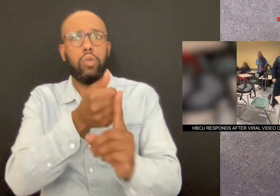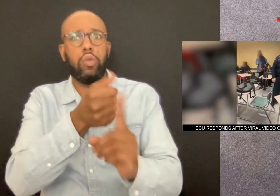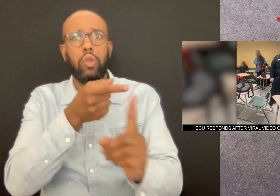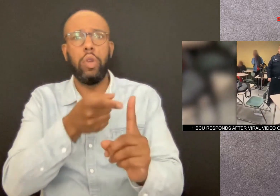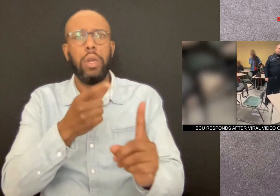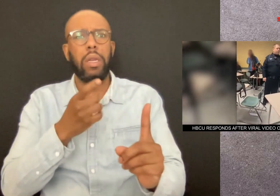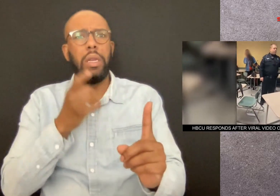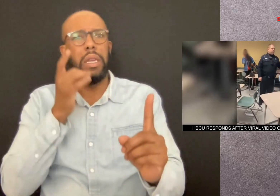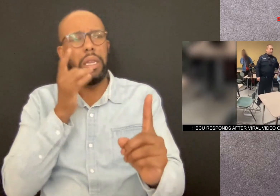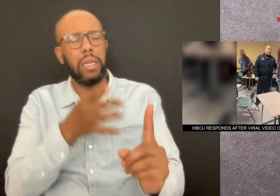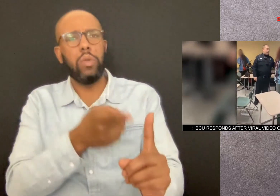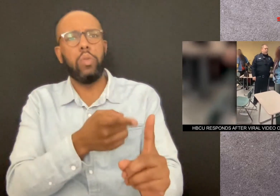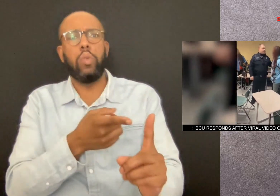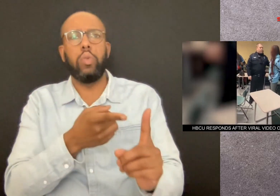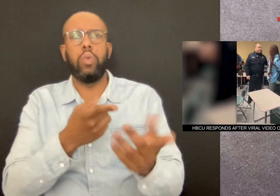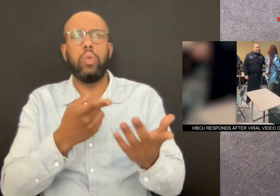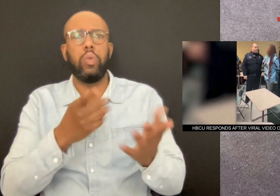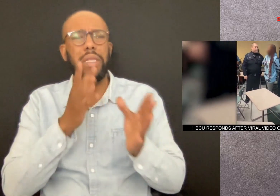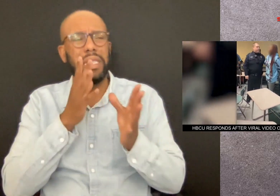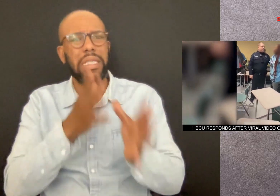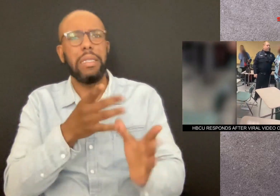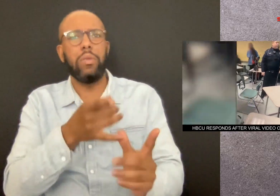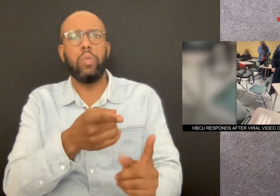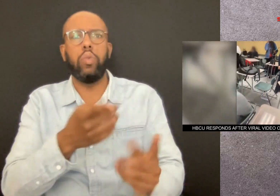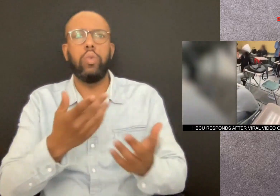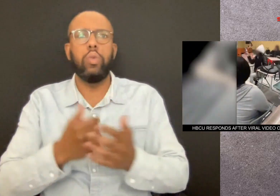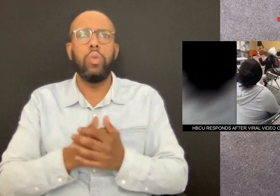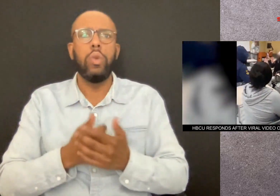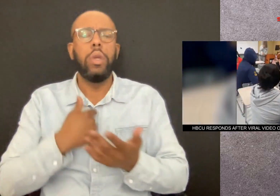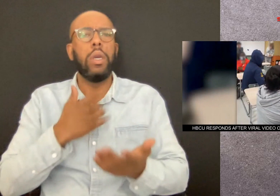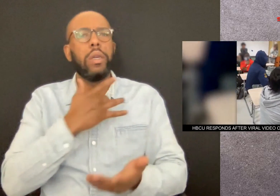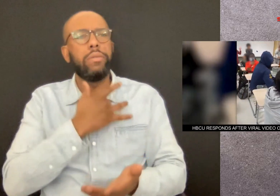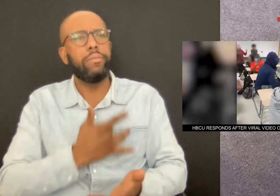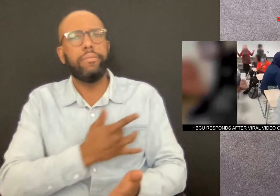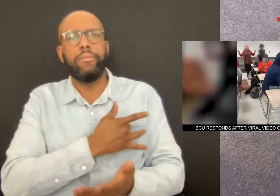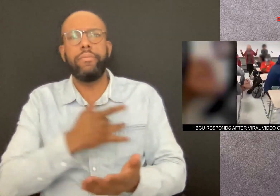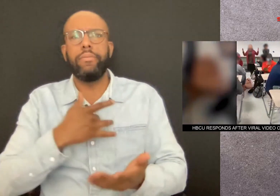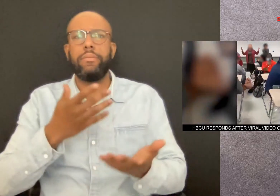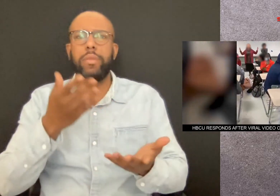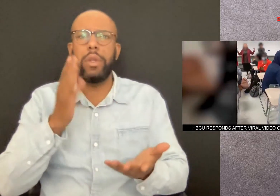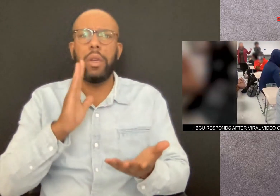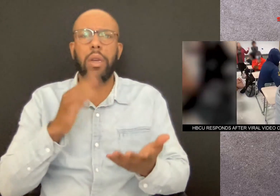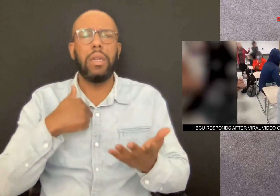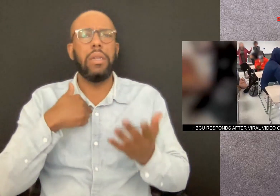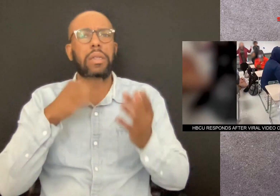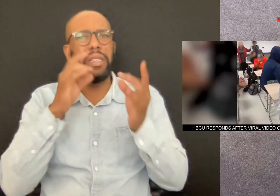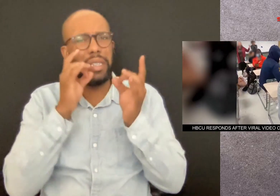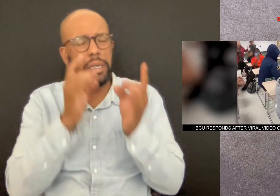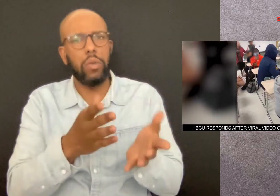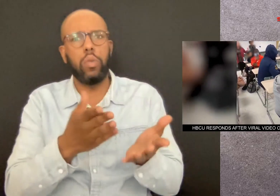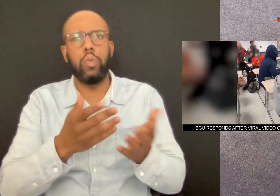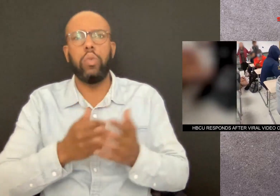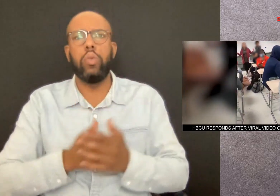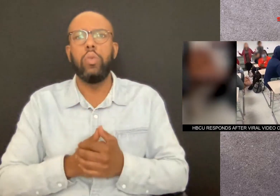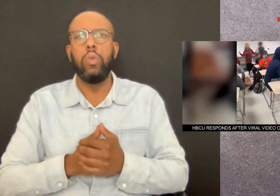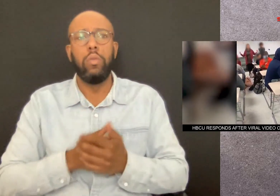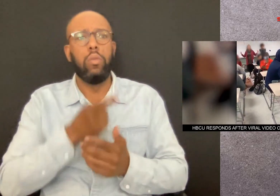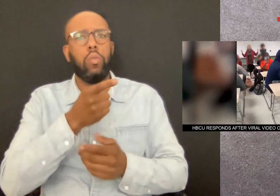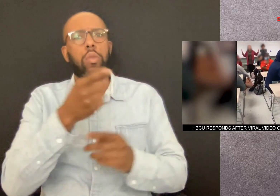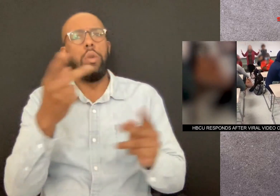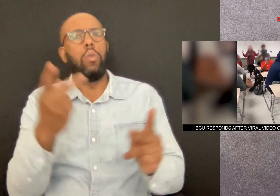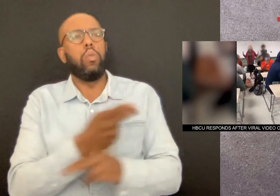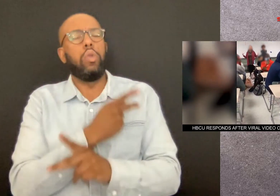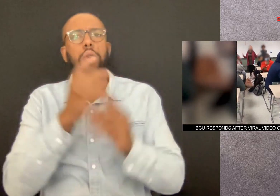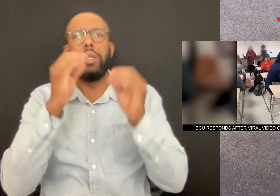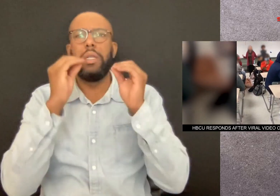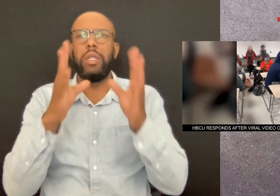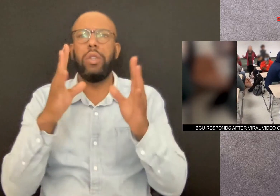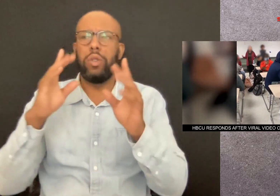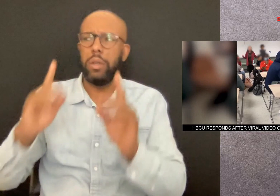saying I hate you I hate you I swear to God I hate you you are the worst teacher ever